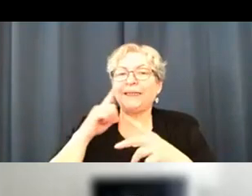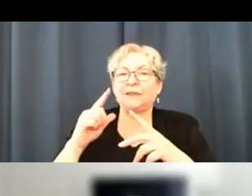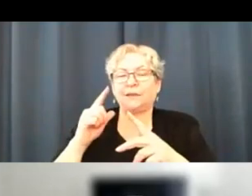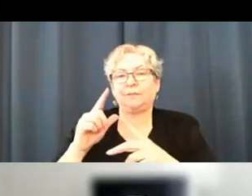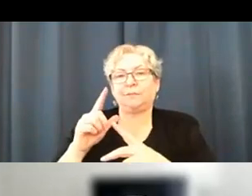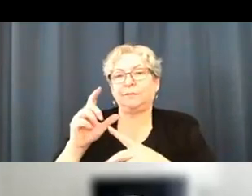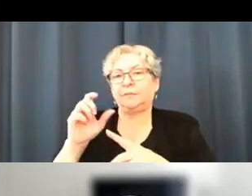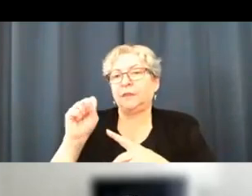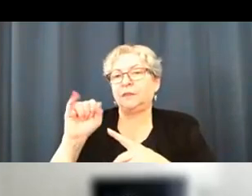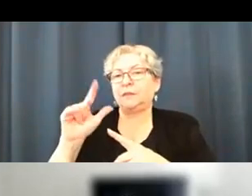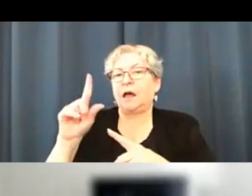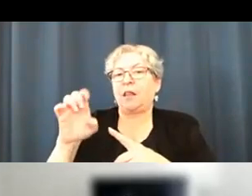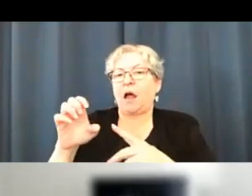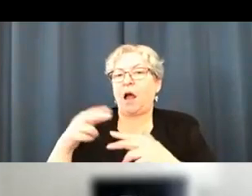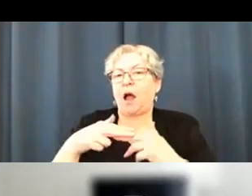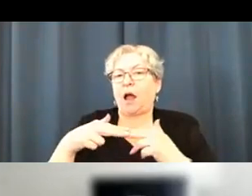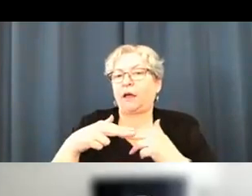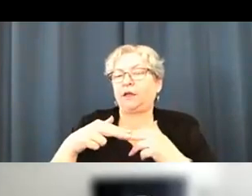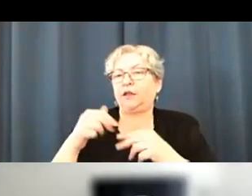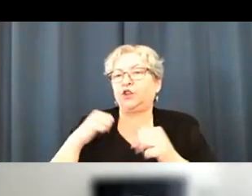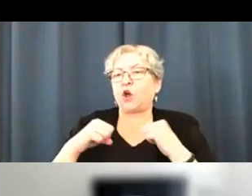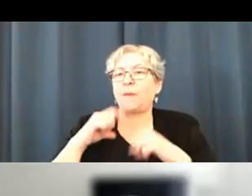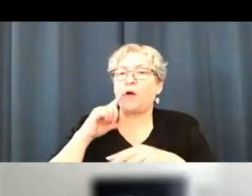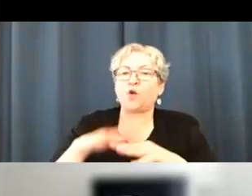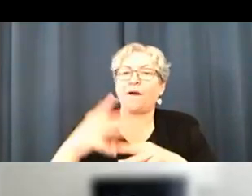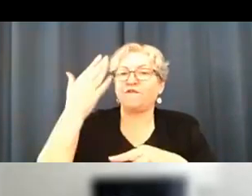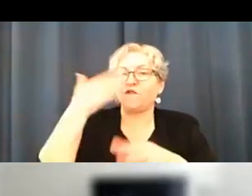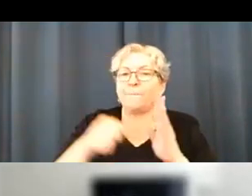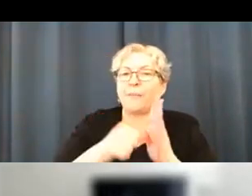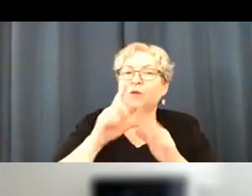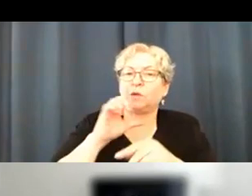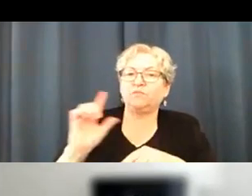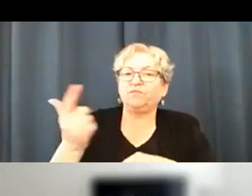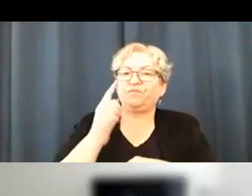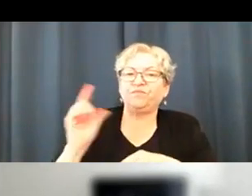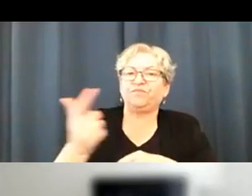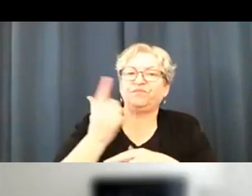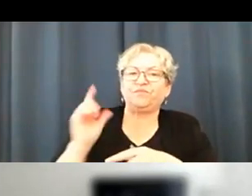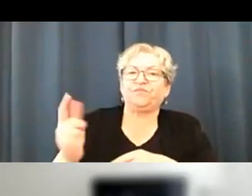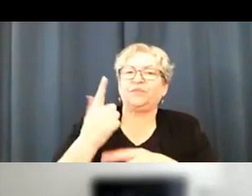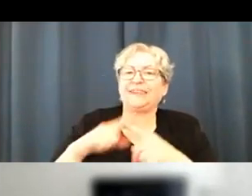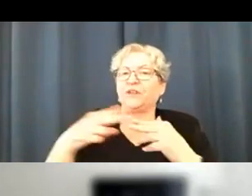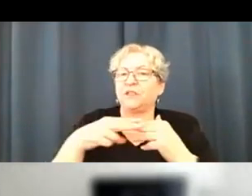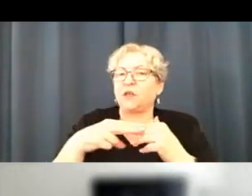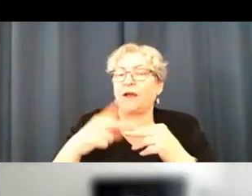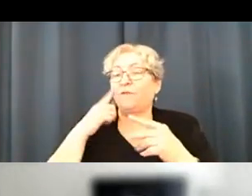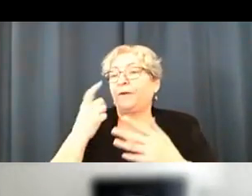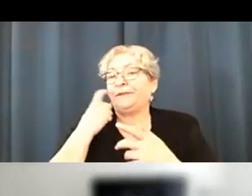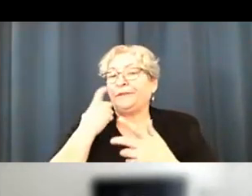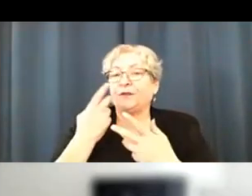So, this is something that you might have on your front page and it would cycle through content, through slides or whatever for recent announcements. These are really popular.